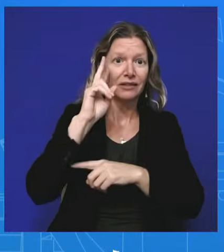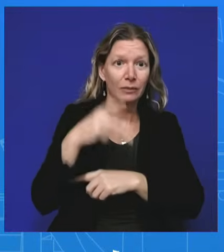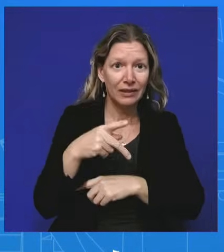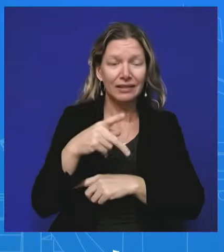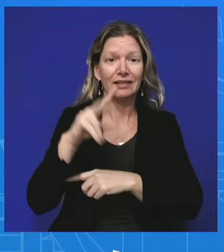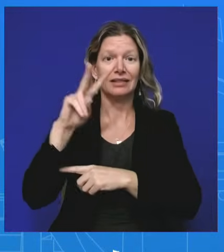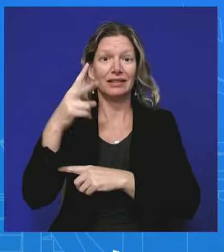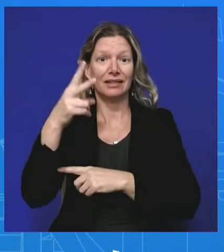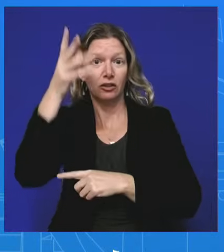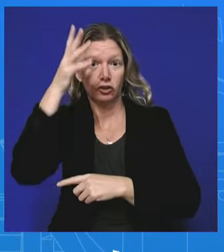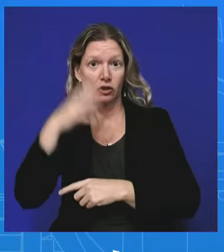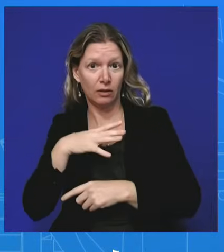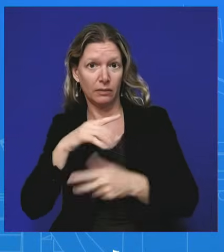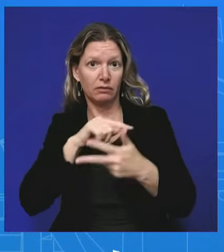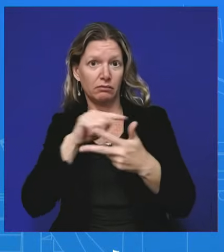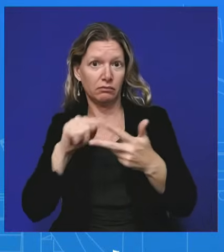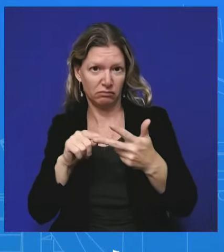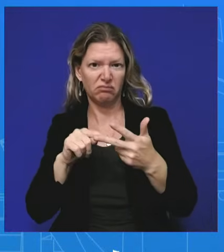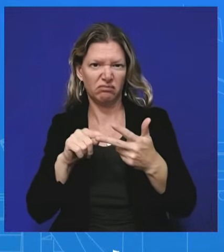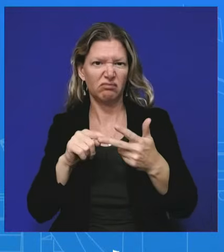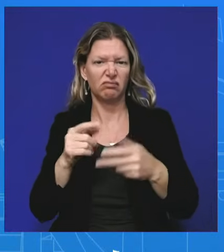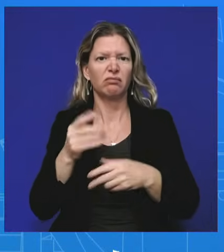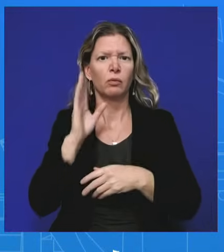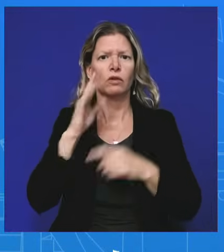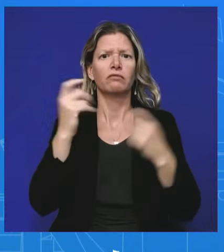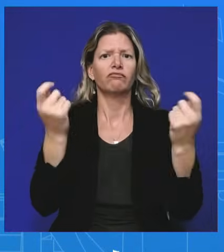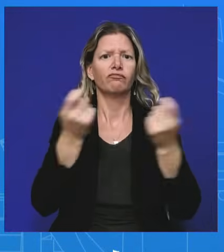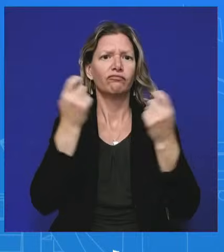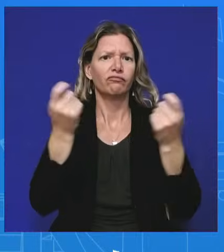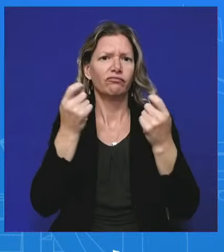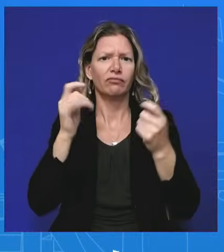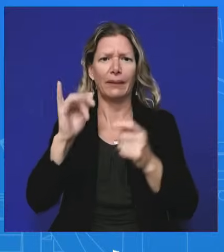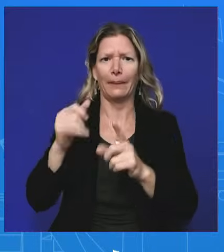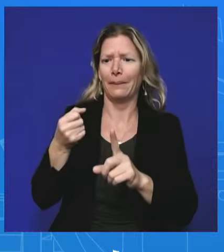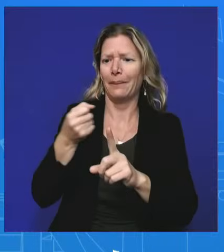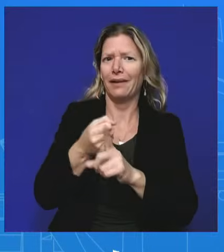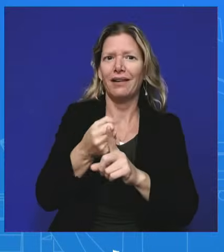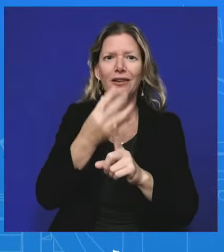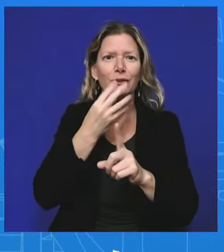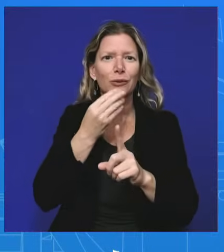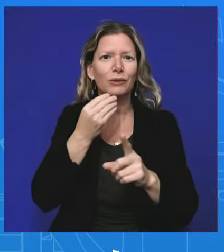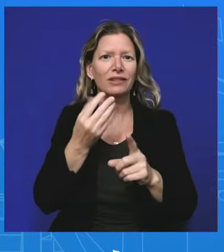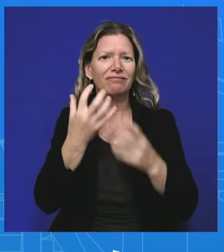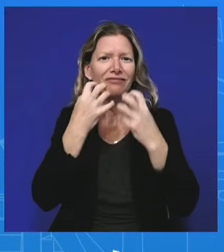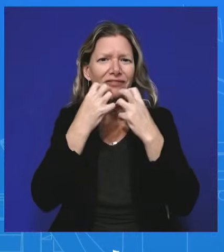contributions, and culture in our country, while also honoring their resilience in the face